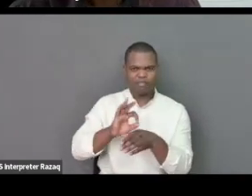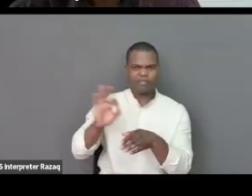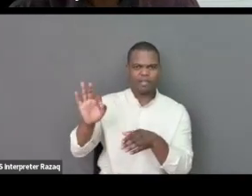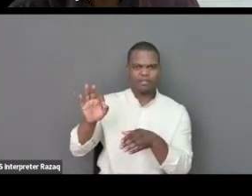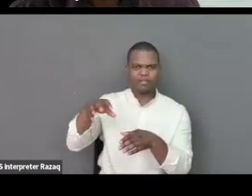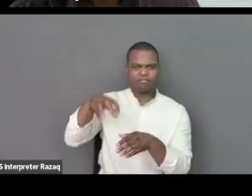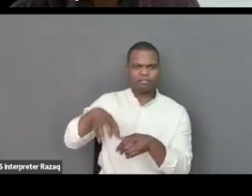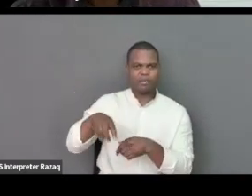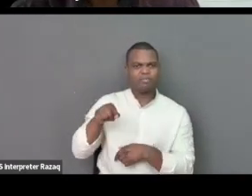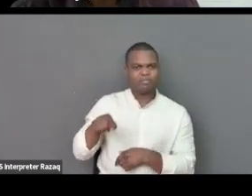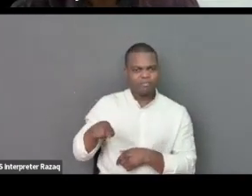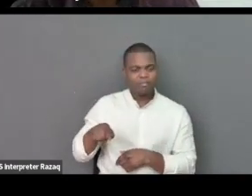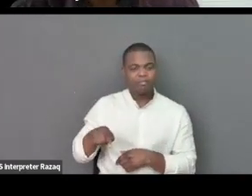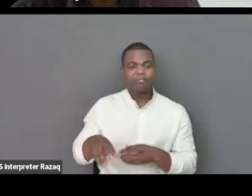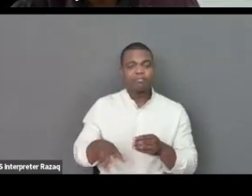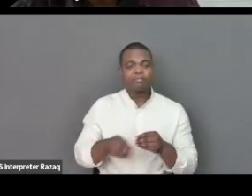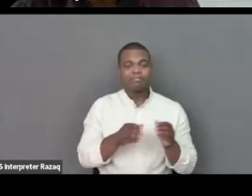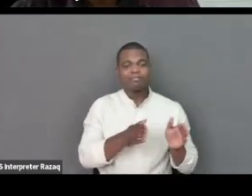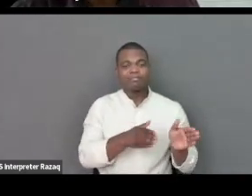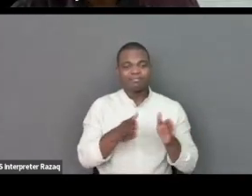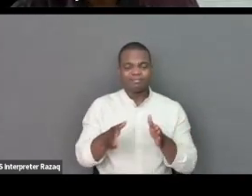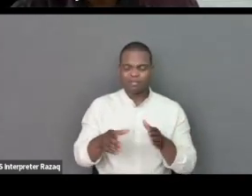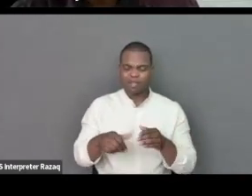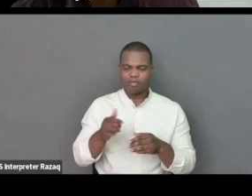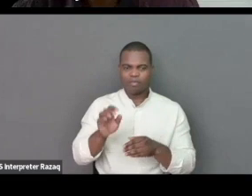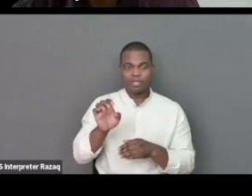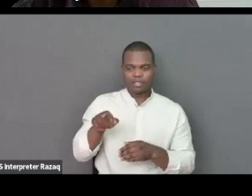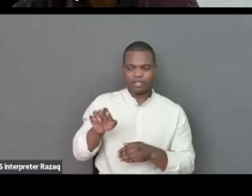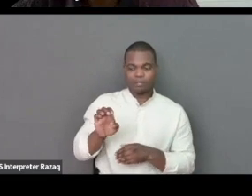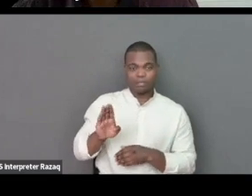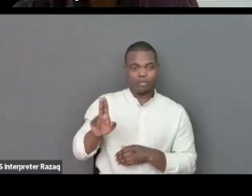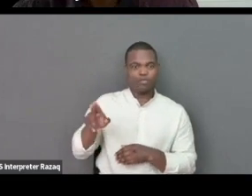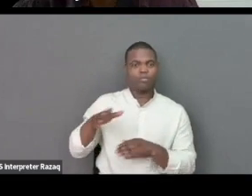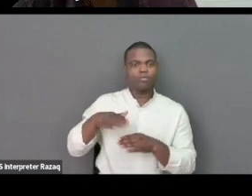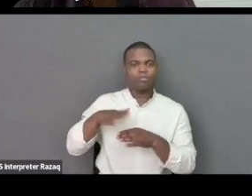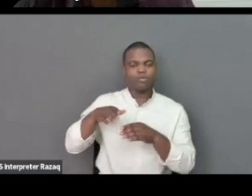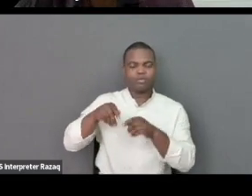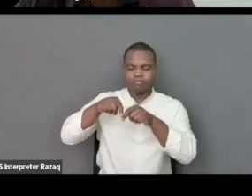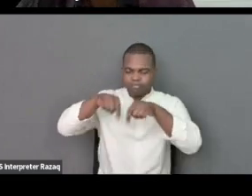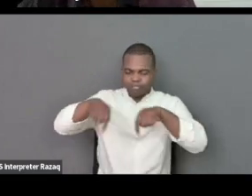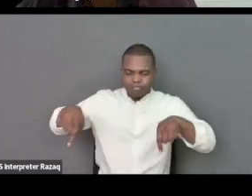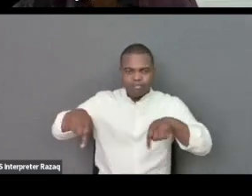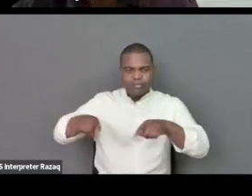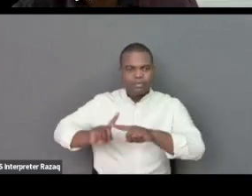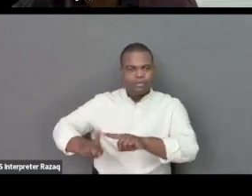visually impaired people. Then we have Synthesis